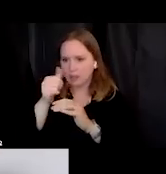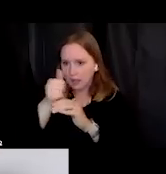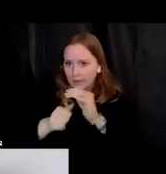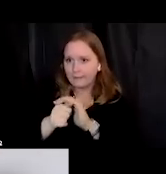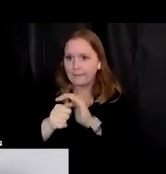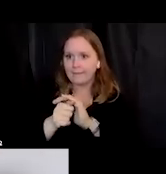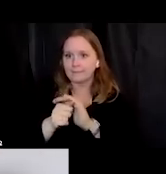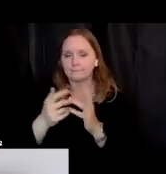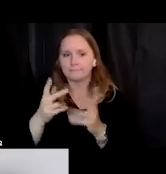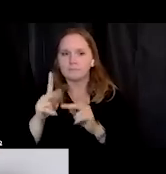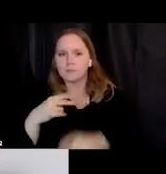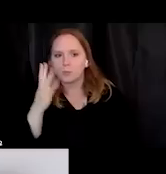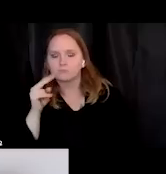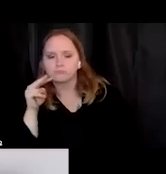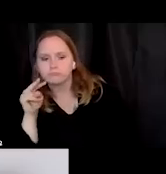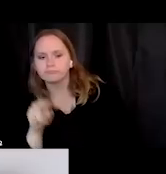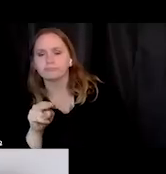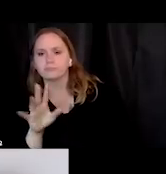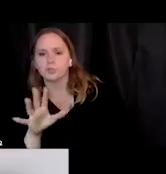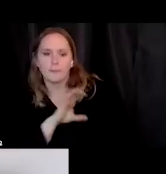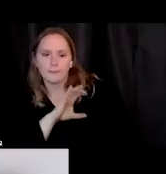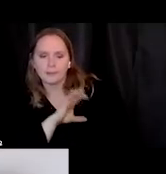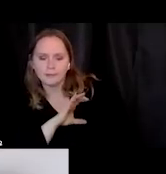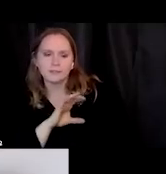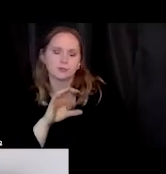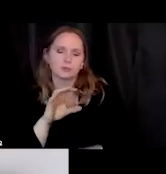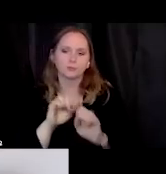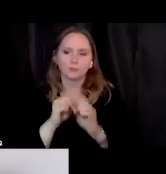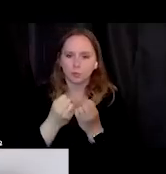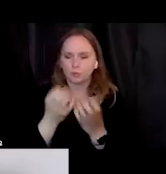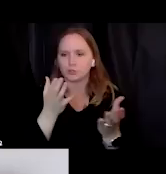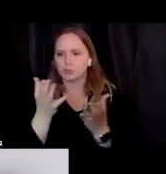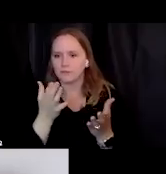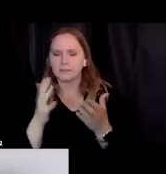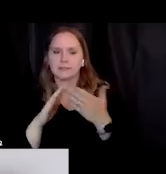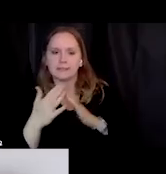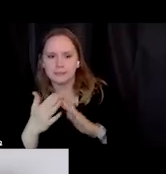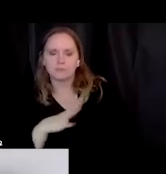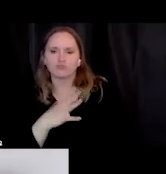to be seen by, you know, police and social services, city officials and they get caught so to speak, right?